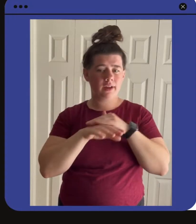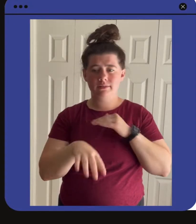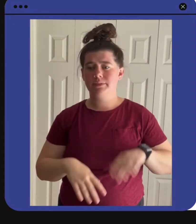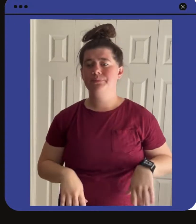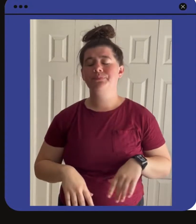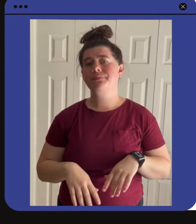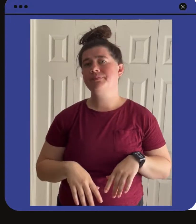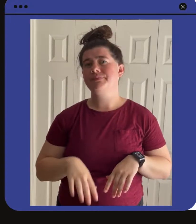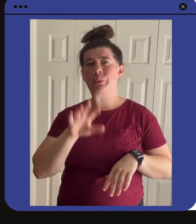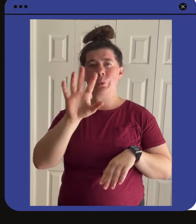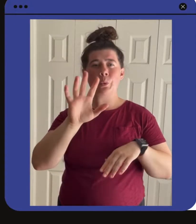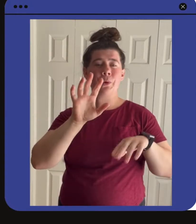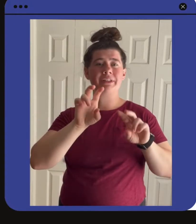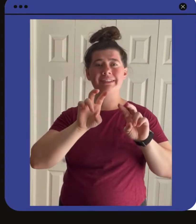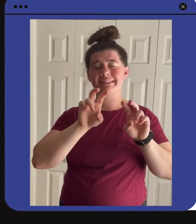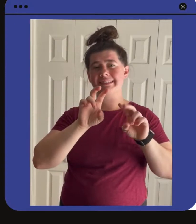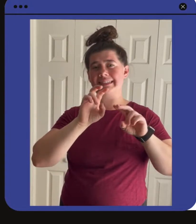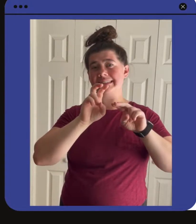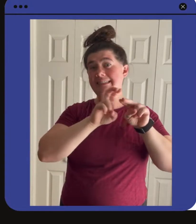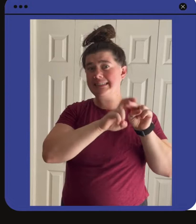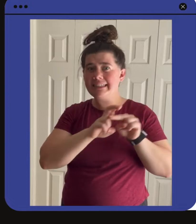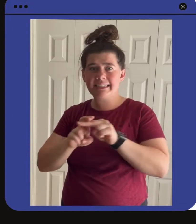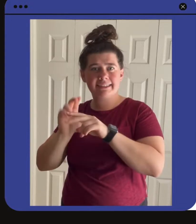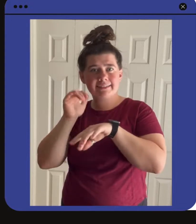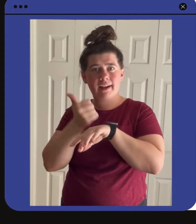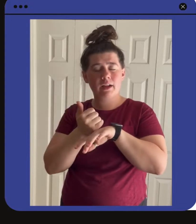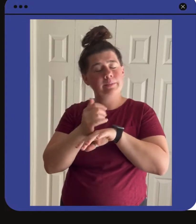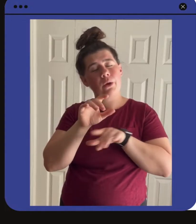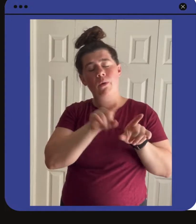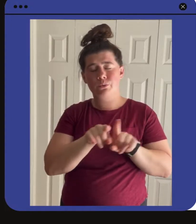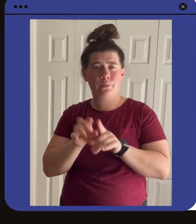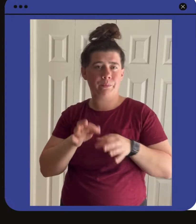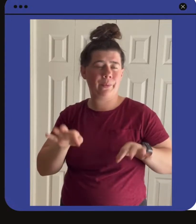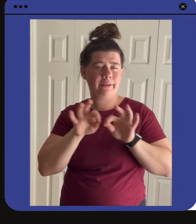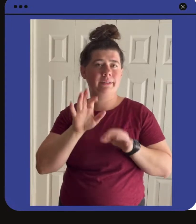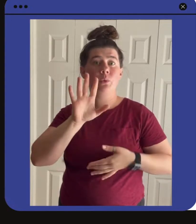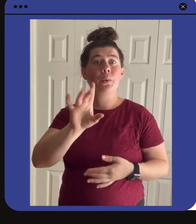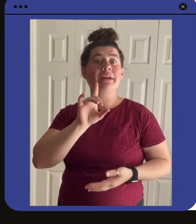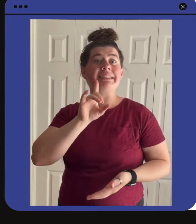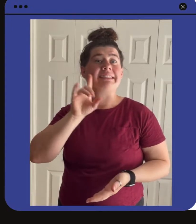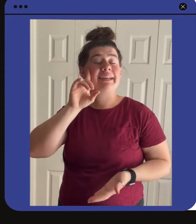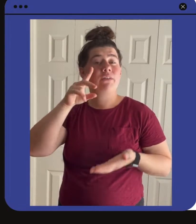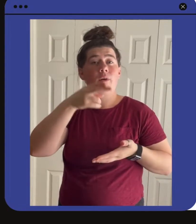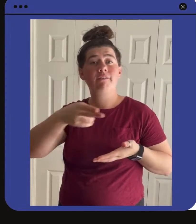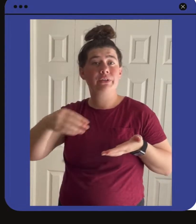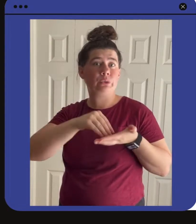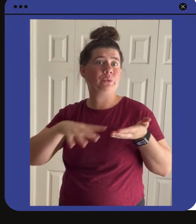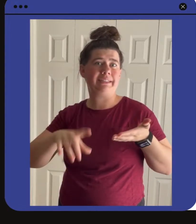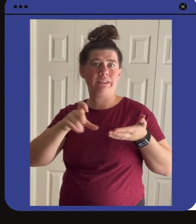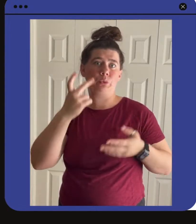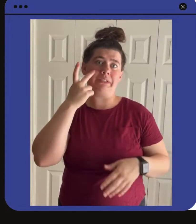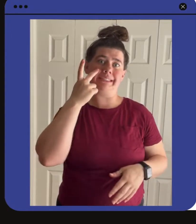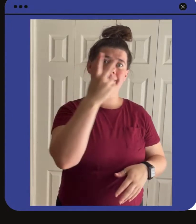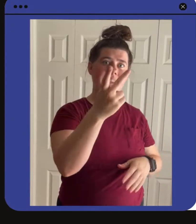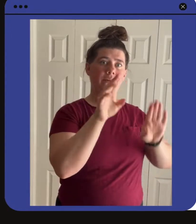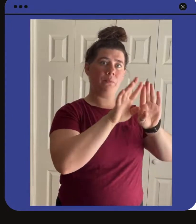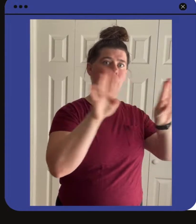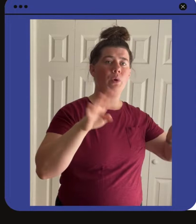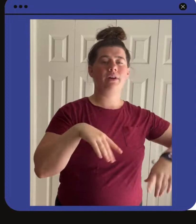and that will give more visual access. Your seating is also important for deaf and hard of hearing student needs to always be able